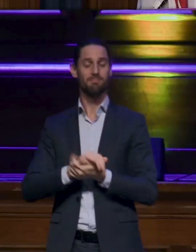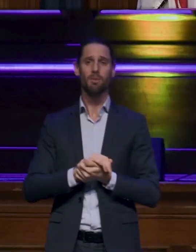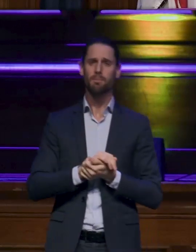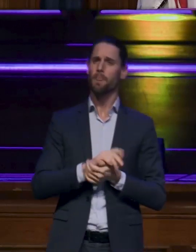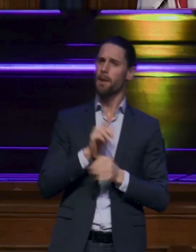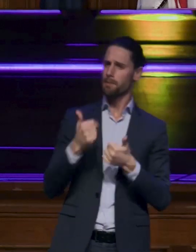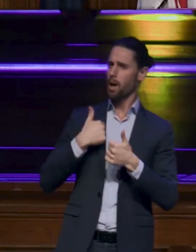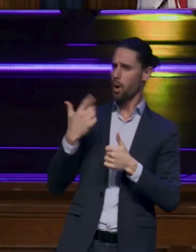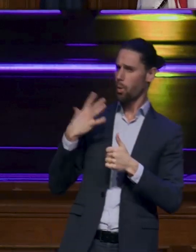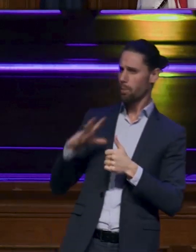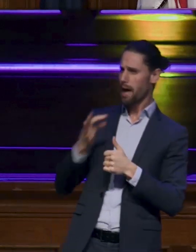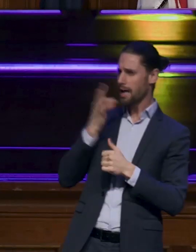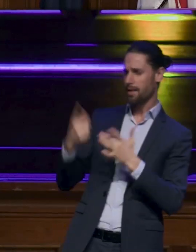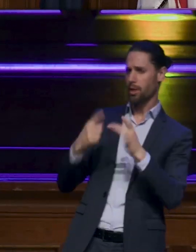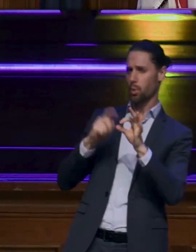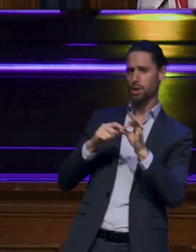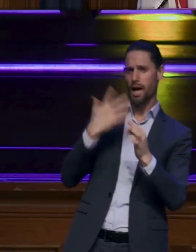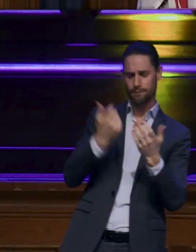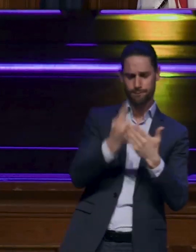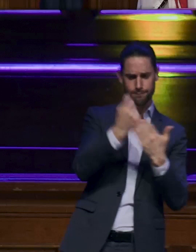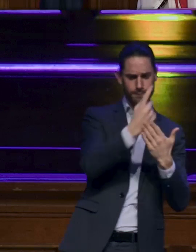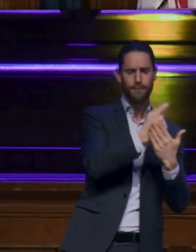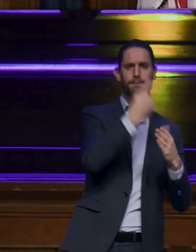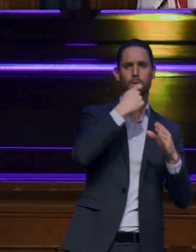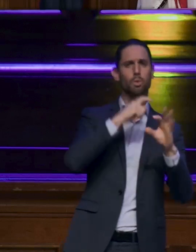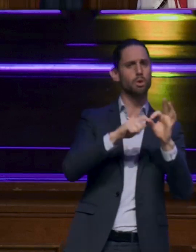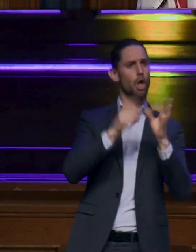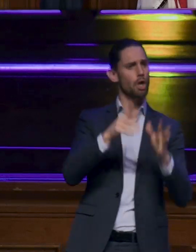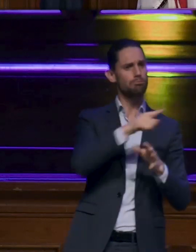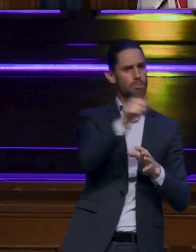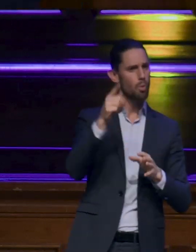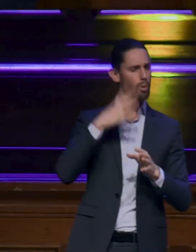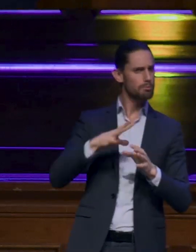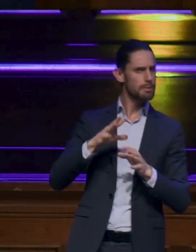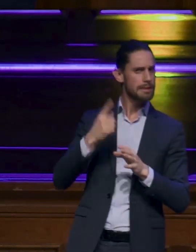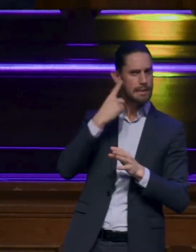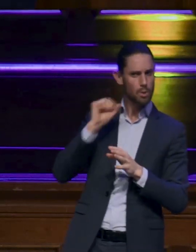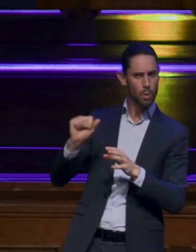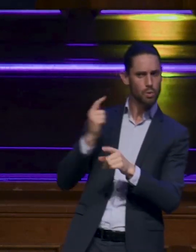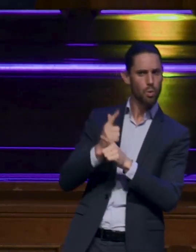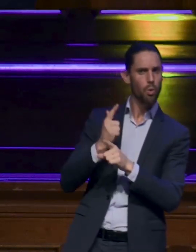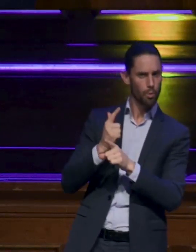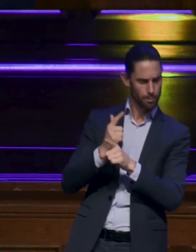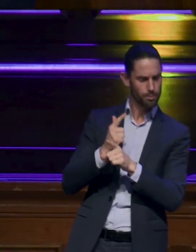that's come through again and again and it's one that clearly the room would love to hear some reflection on so let me present it to you in a way that might